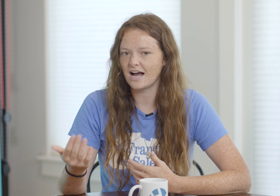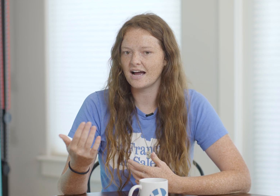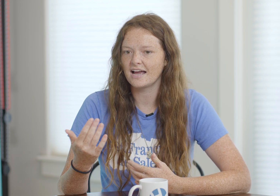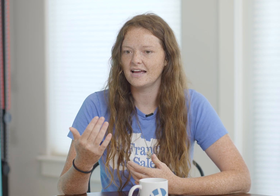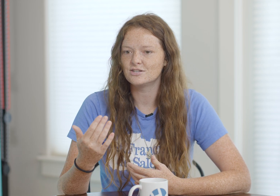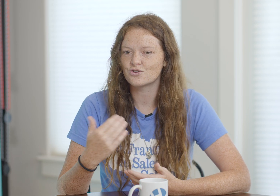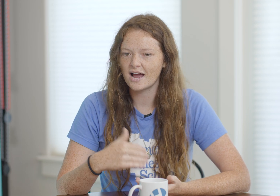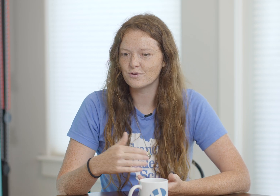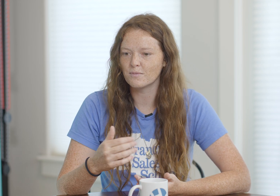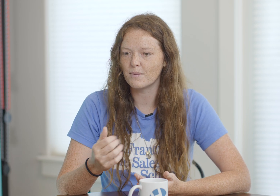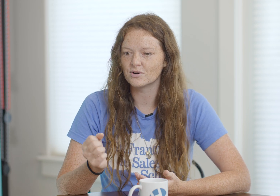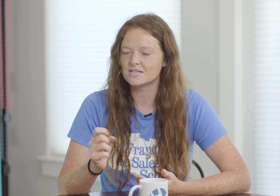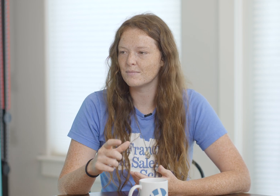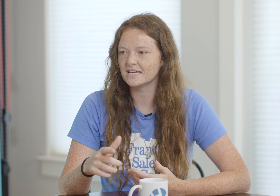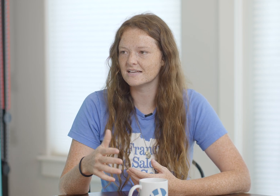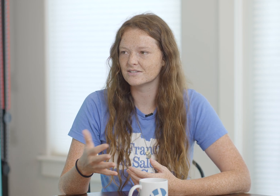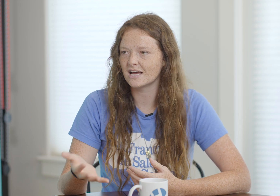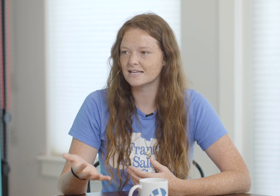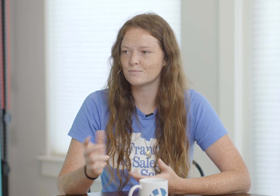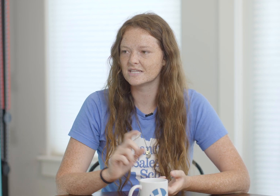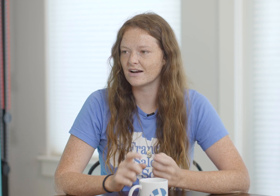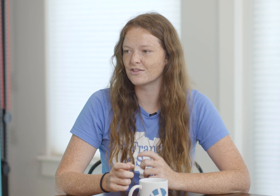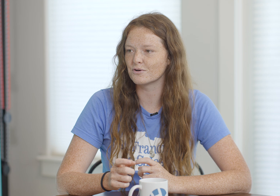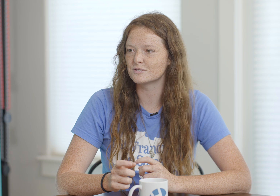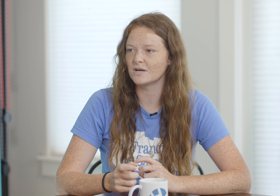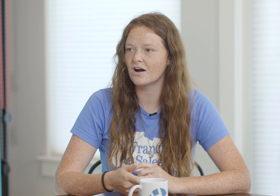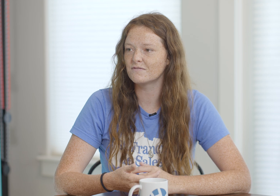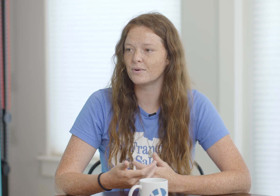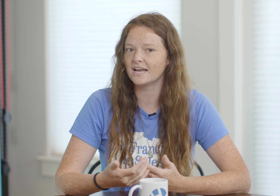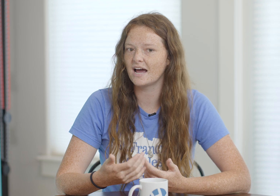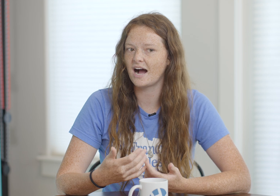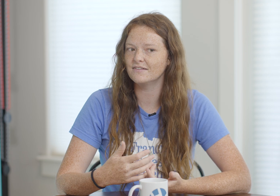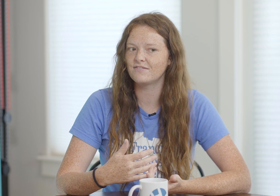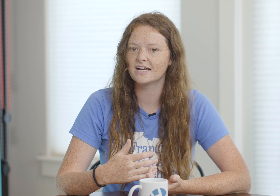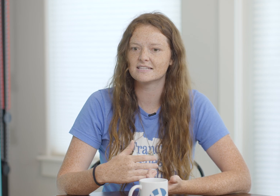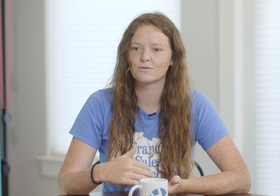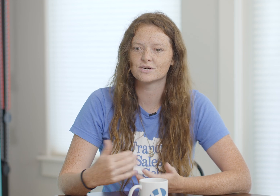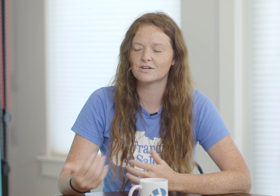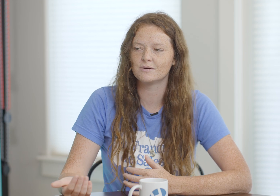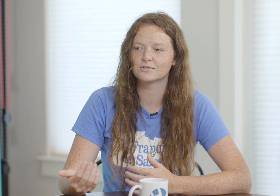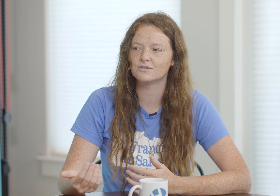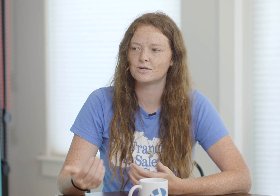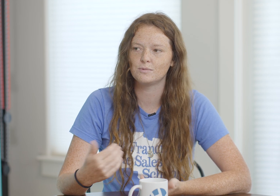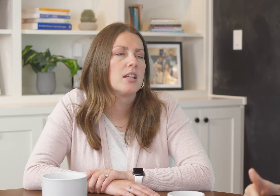I try to remember some ASL signs, but then I throws me off. But I find that we're still able to communicate.